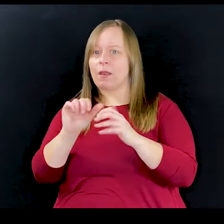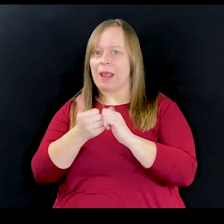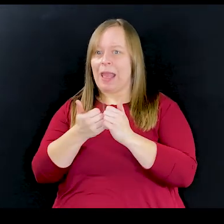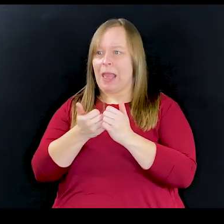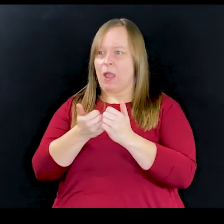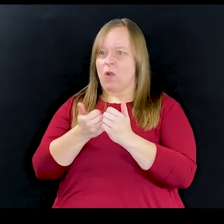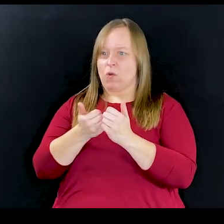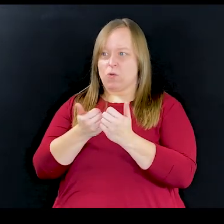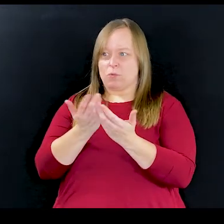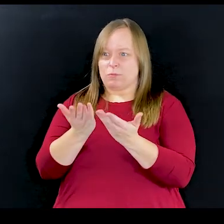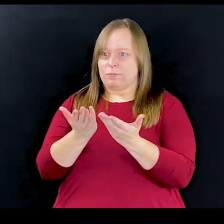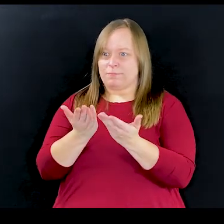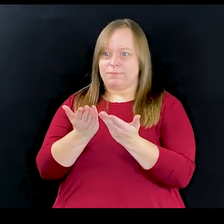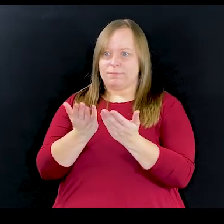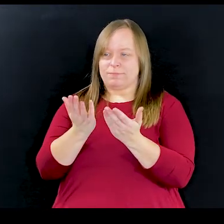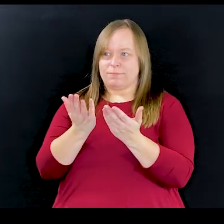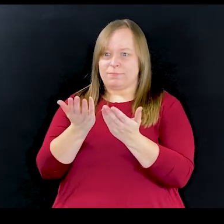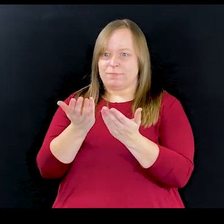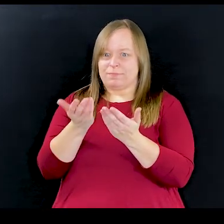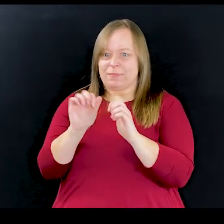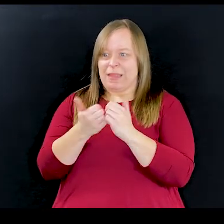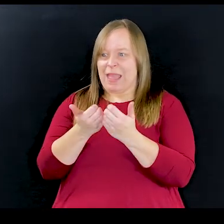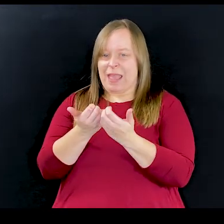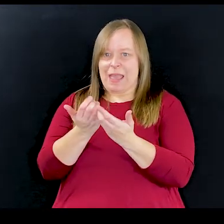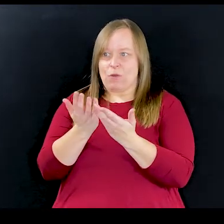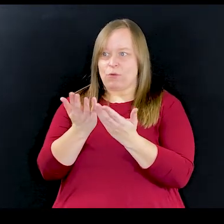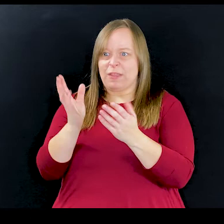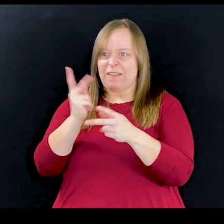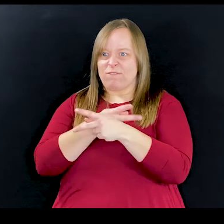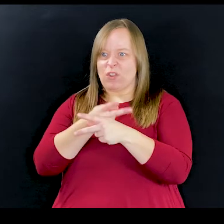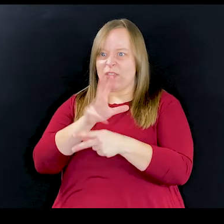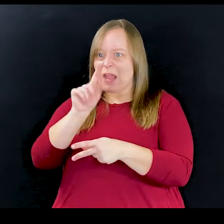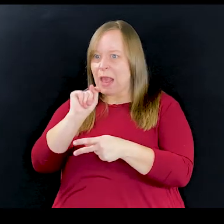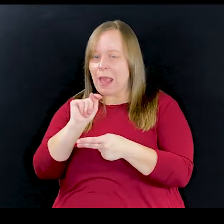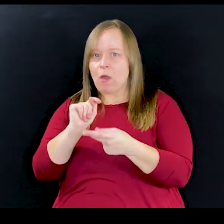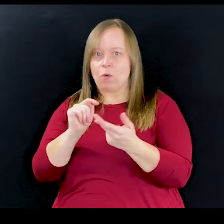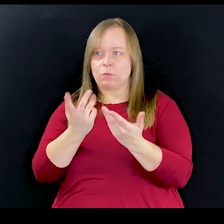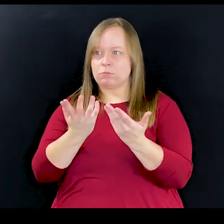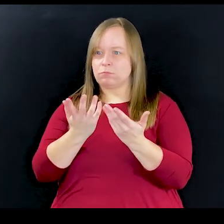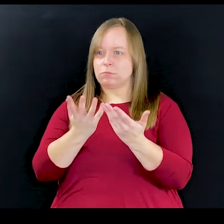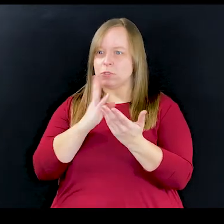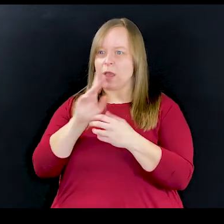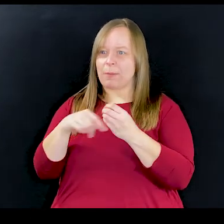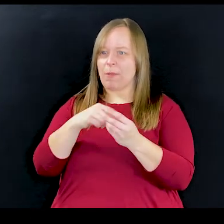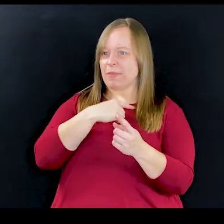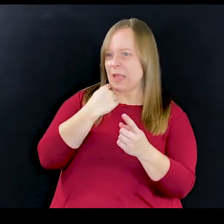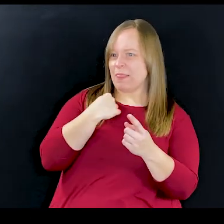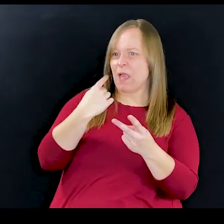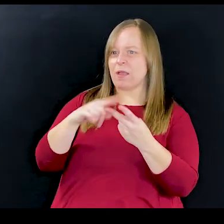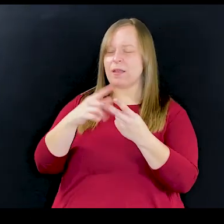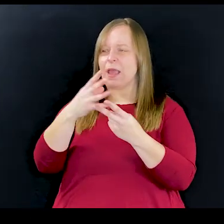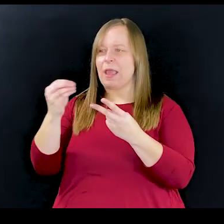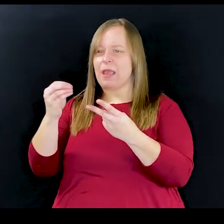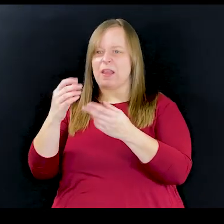are needed for these claims or any other implications that may come along with it. So let's talk about the deadline and what